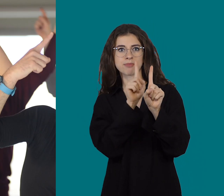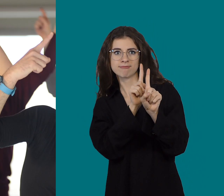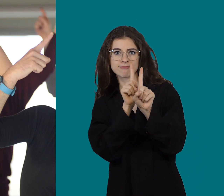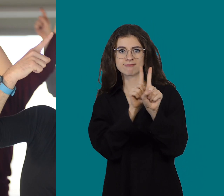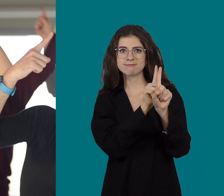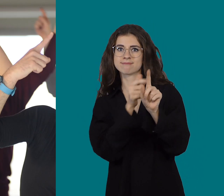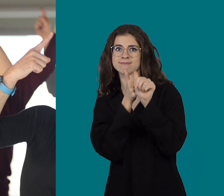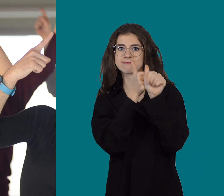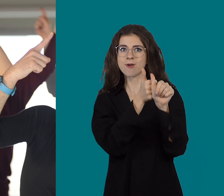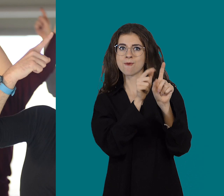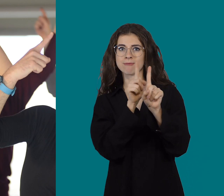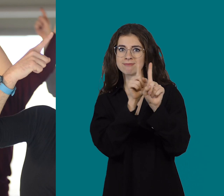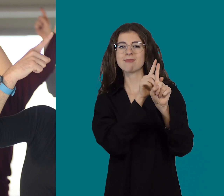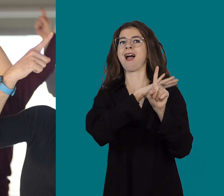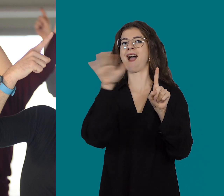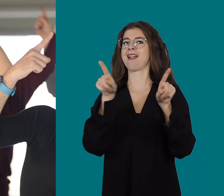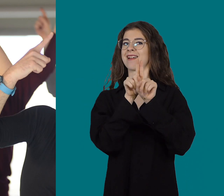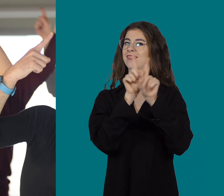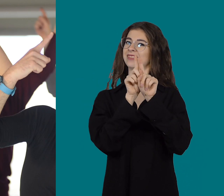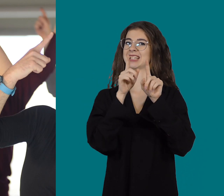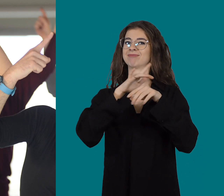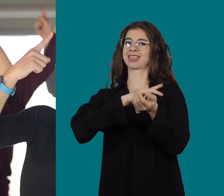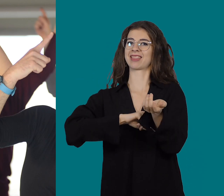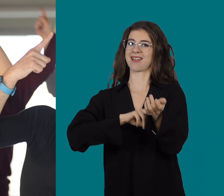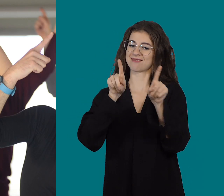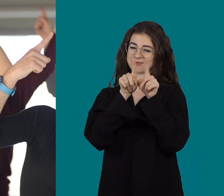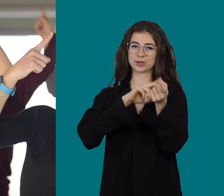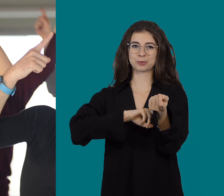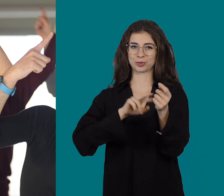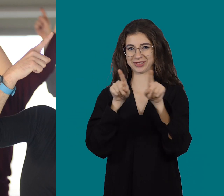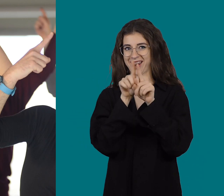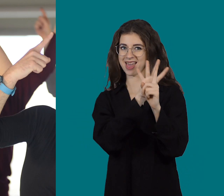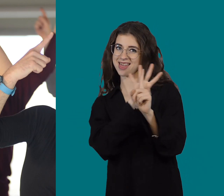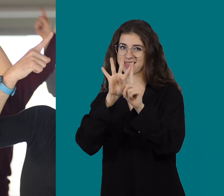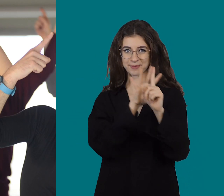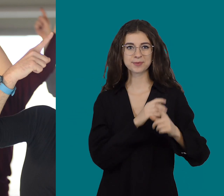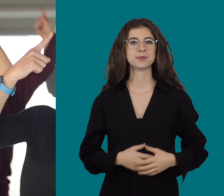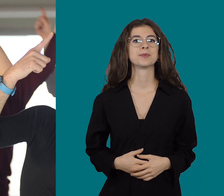and they must pay attention to it so that they all go in time.